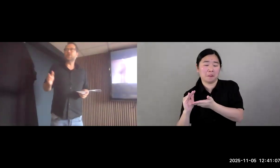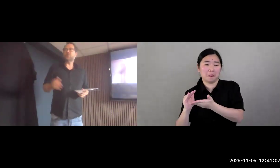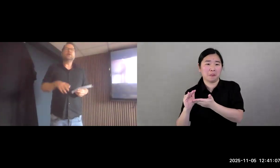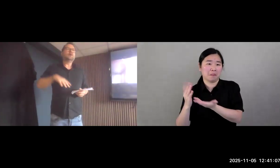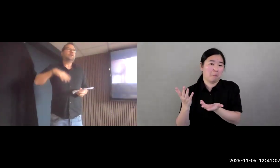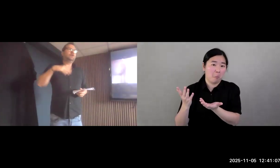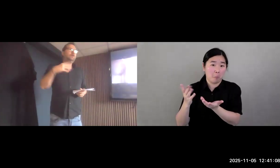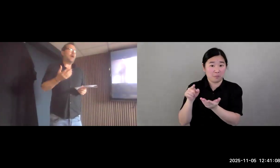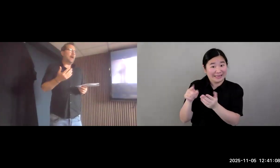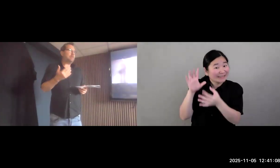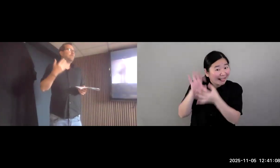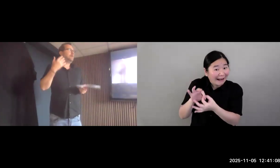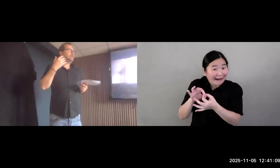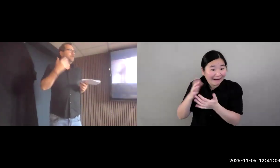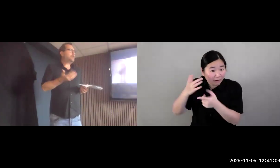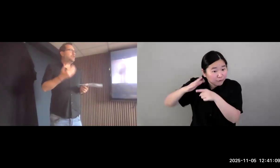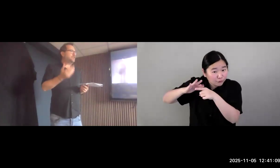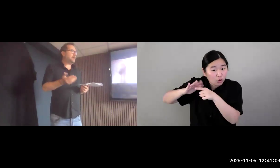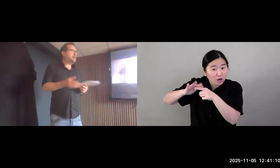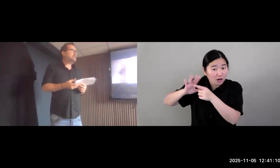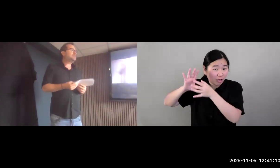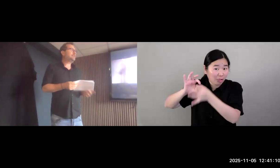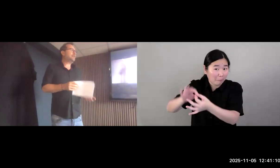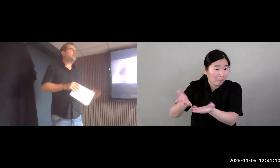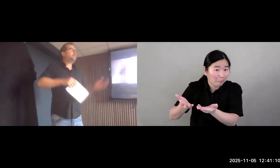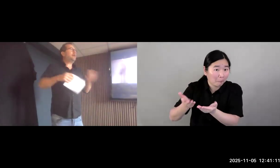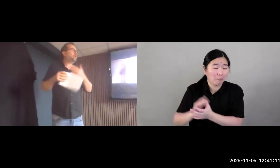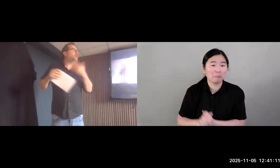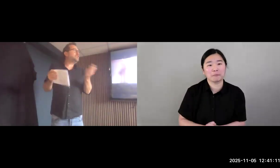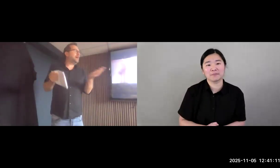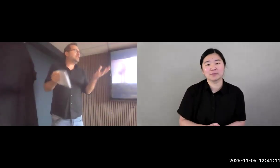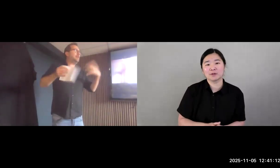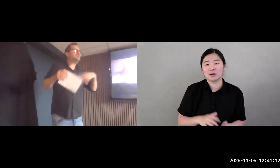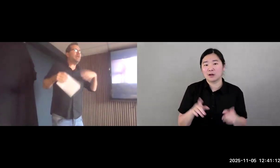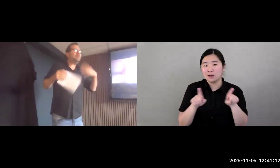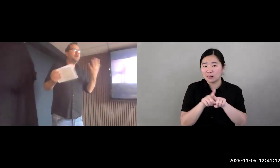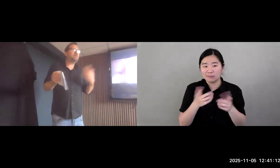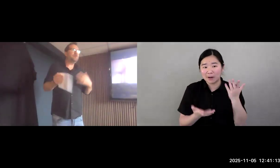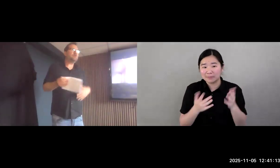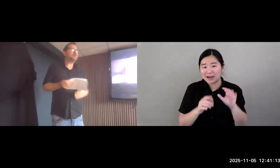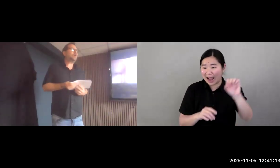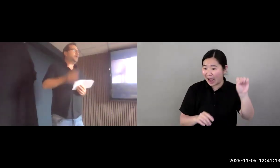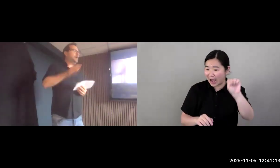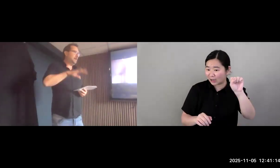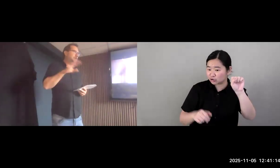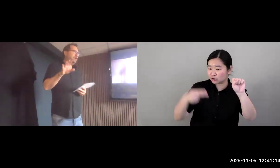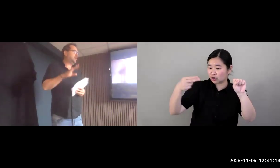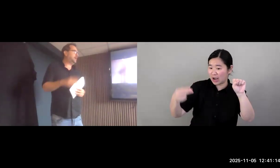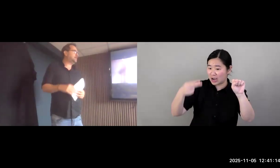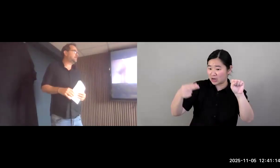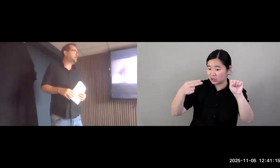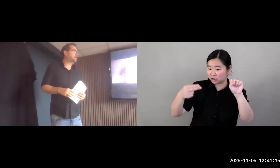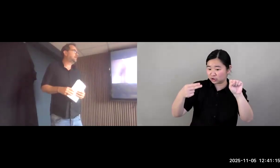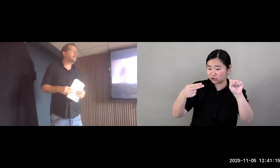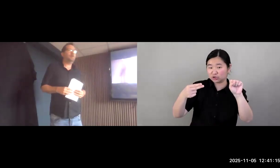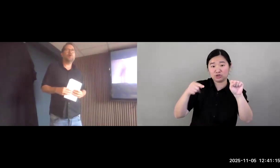language? Do you have reduction of signs that apply to all the signs that have the same type of movements, or is that not the case?